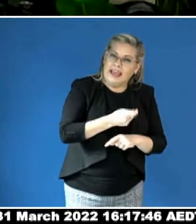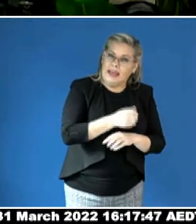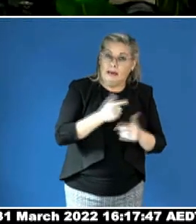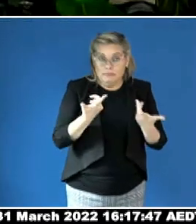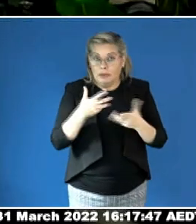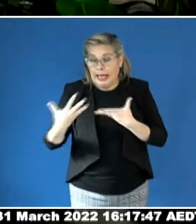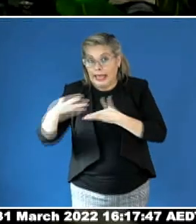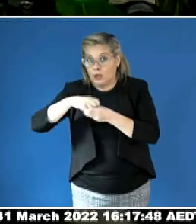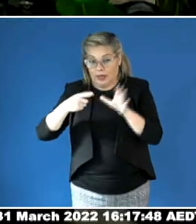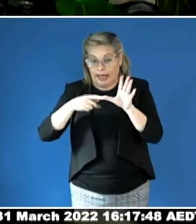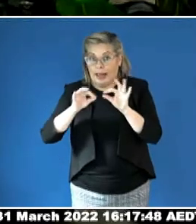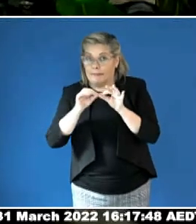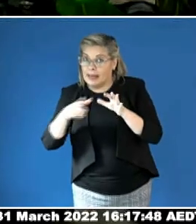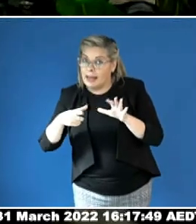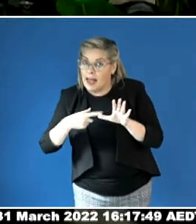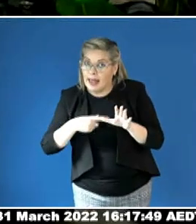future of manipulation, exploitation and abuse.